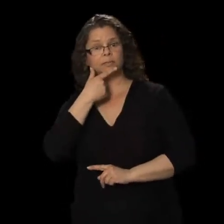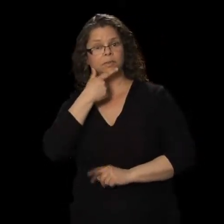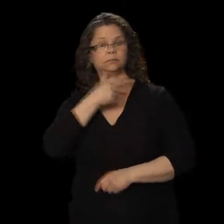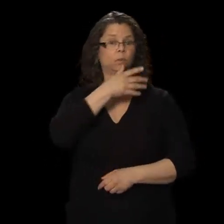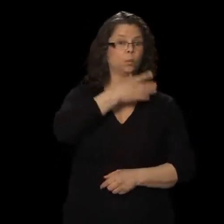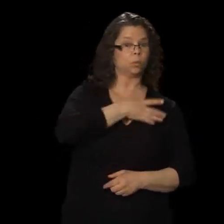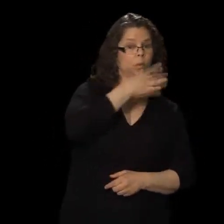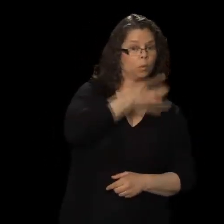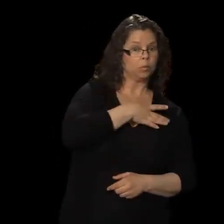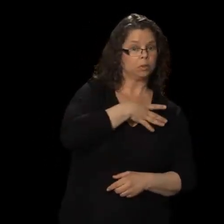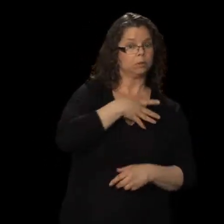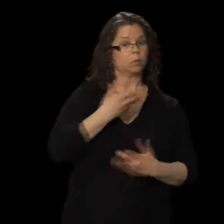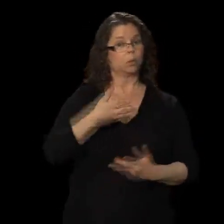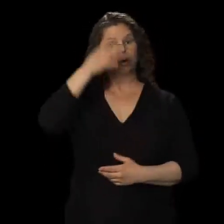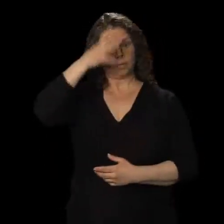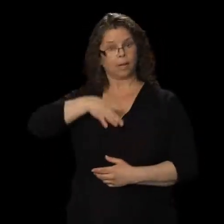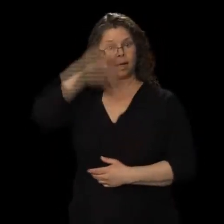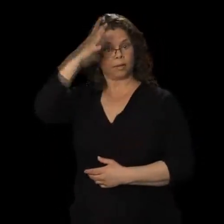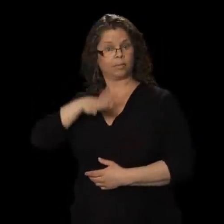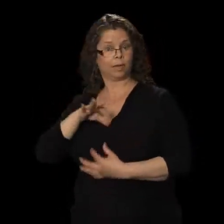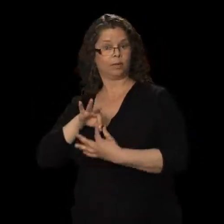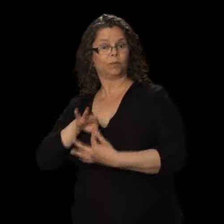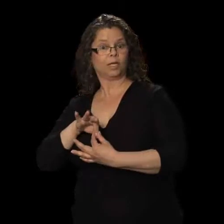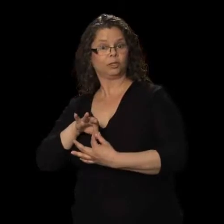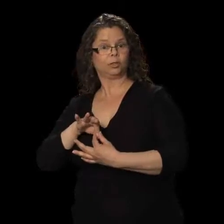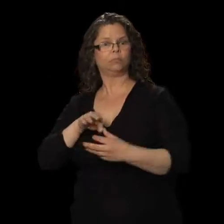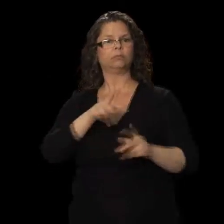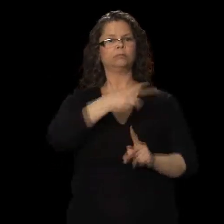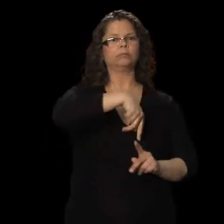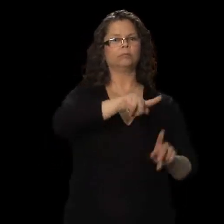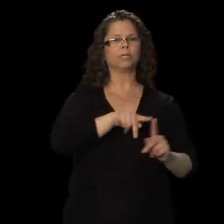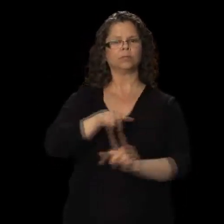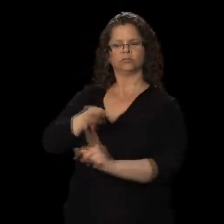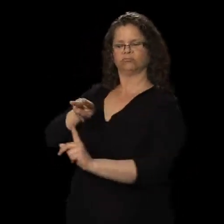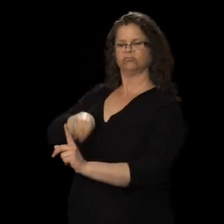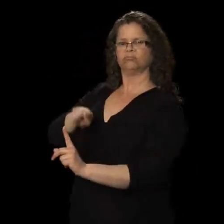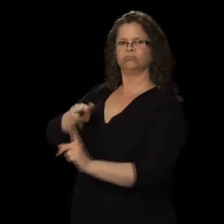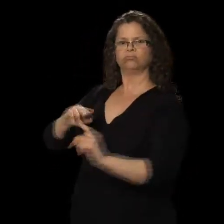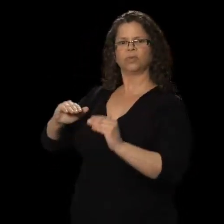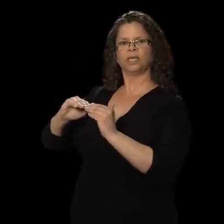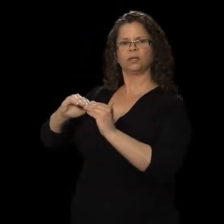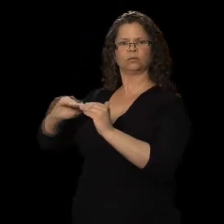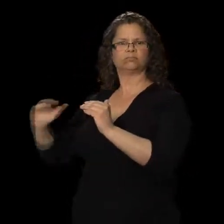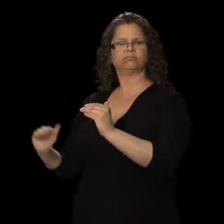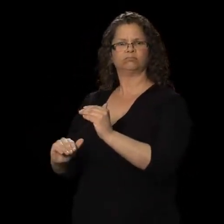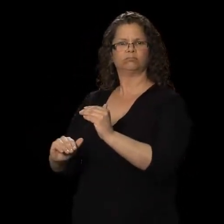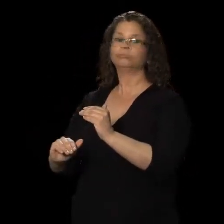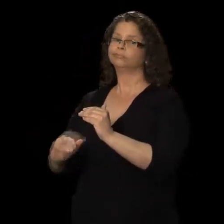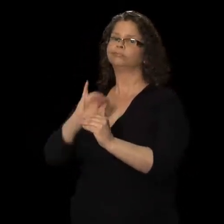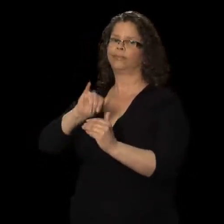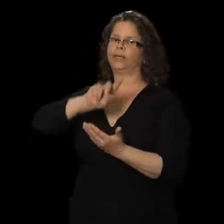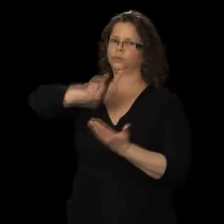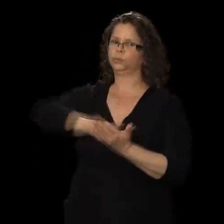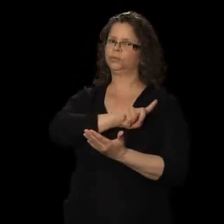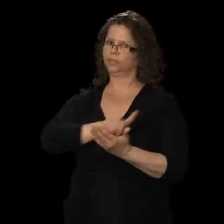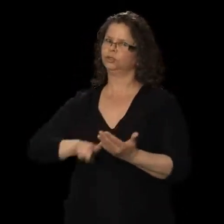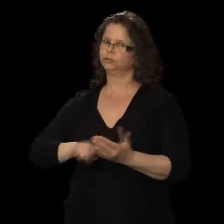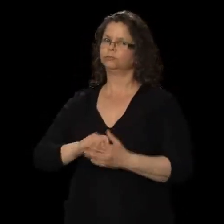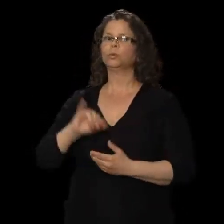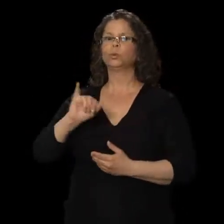because of sexual orientation or a same-sex relationship, and it results in a disadvantage to that person.